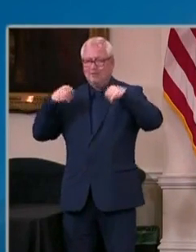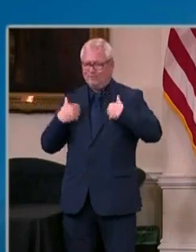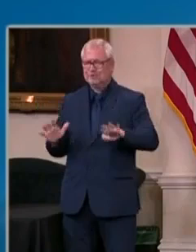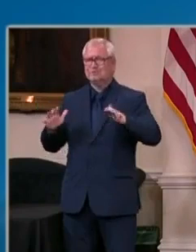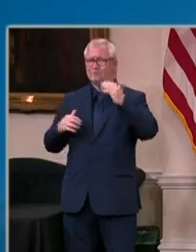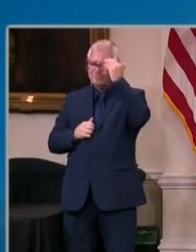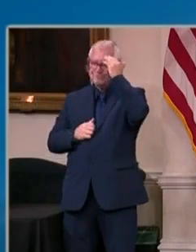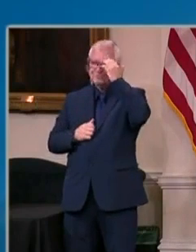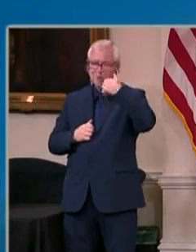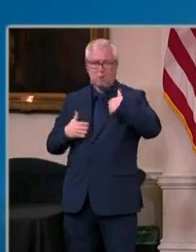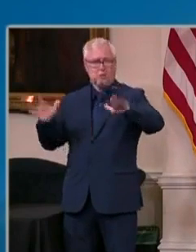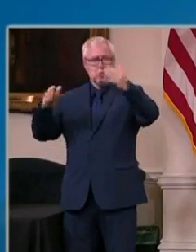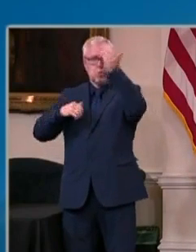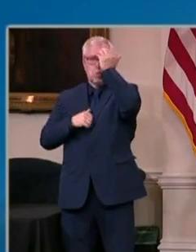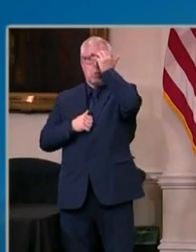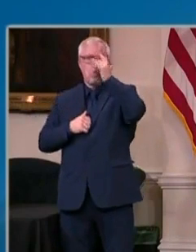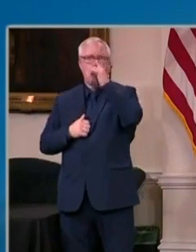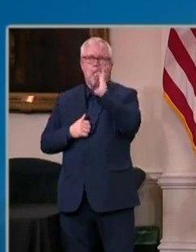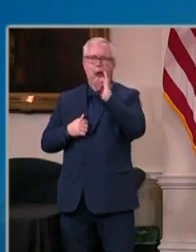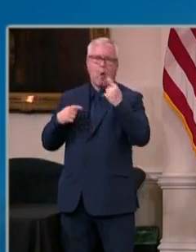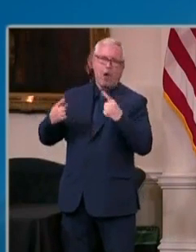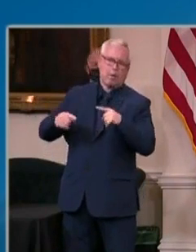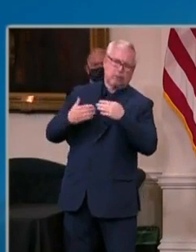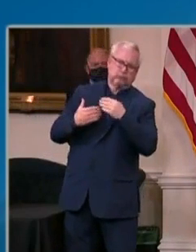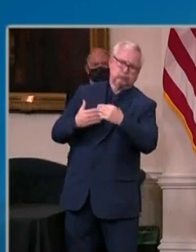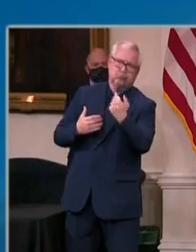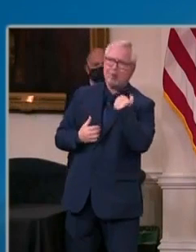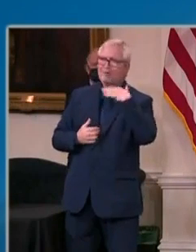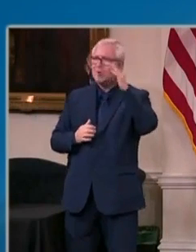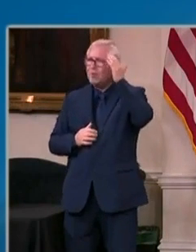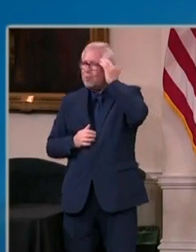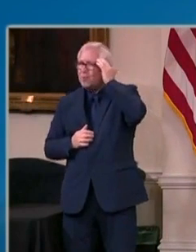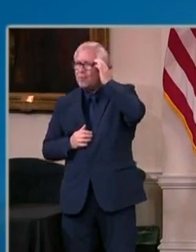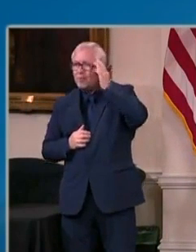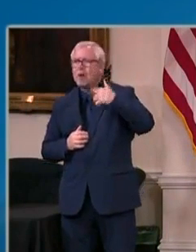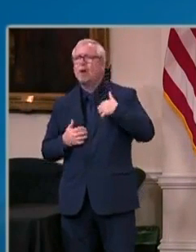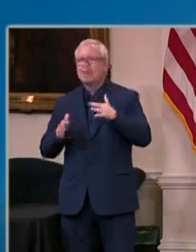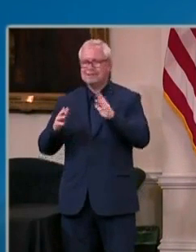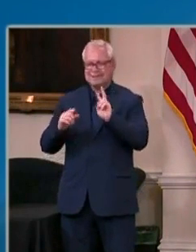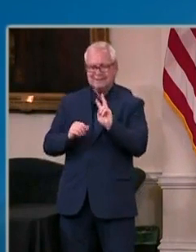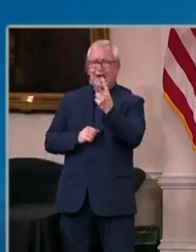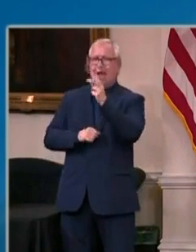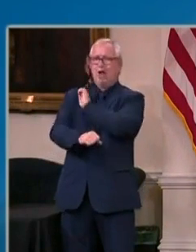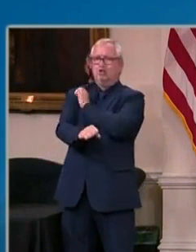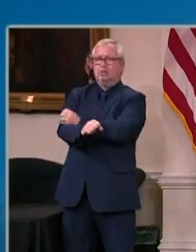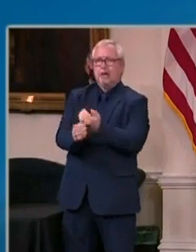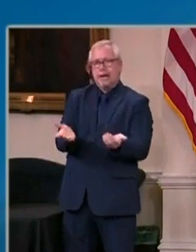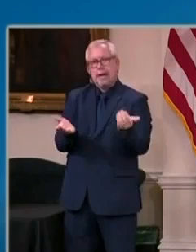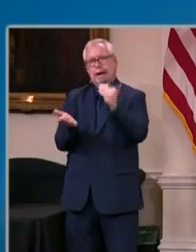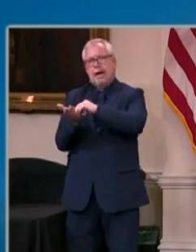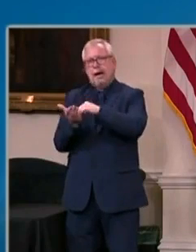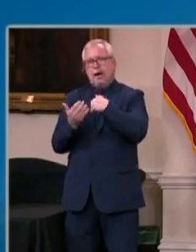YES, WE ARE TIRED. BUT WE ARE ALSO BATTLE TESTED. WE KNOW WHAT TO EXPECT AND WAR READY FOR IT.